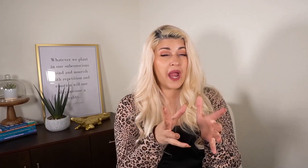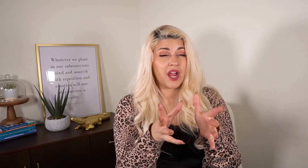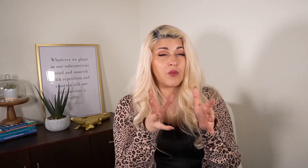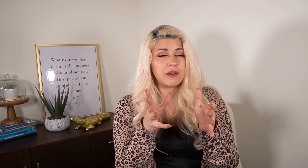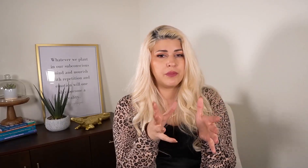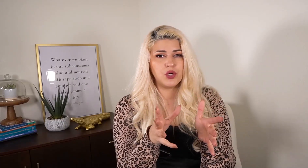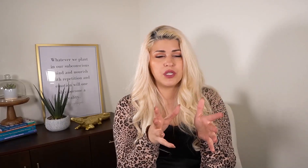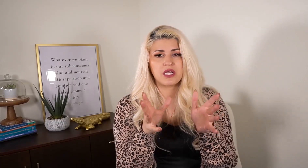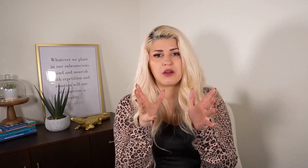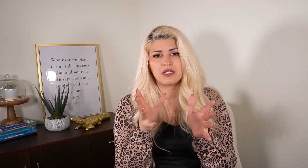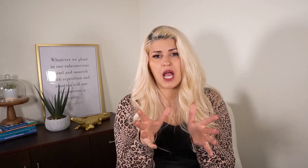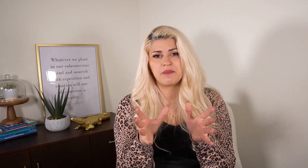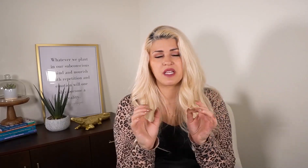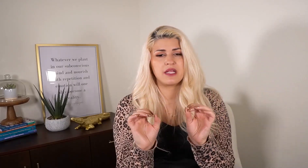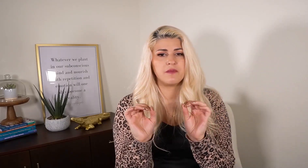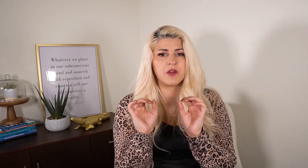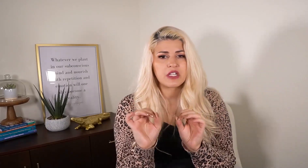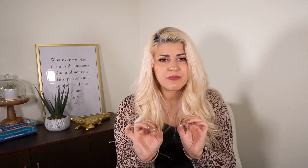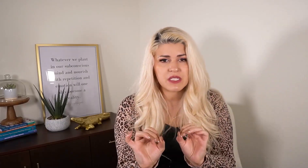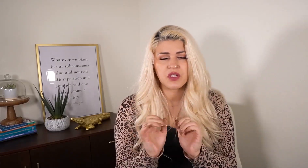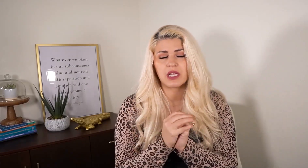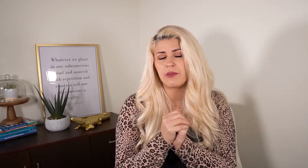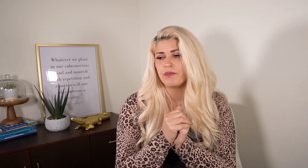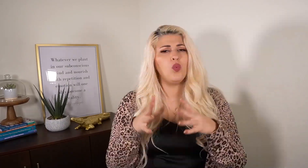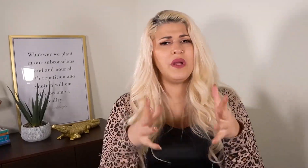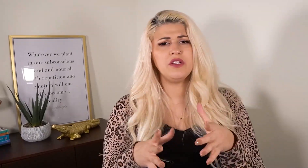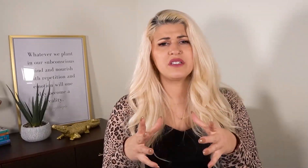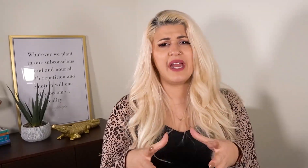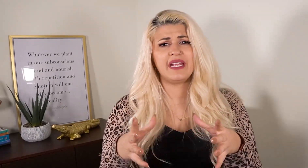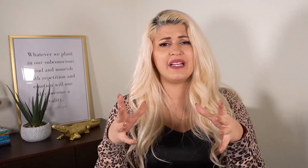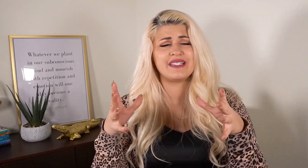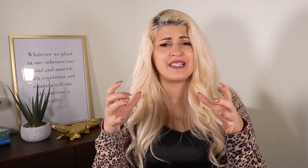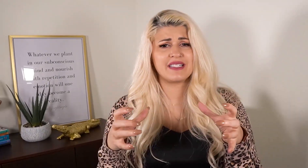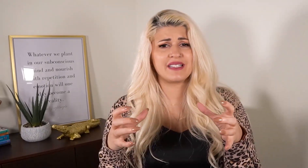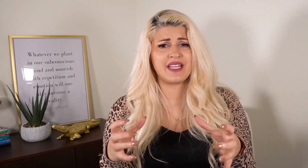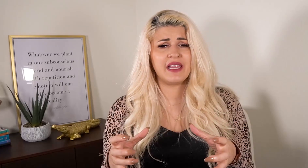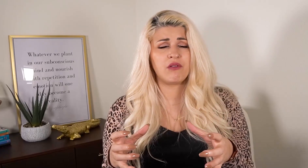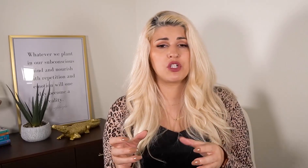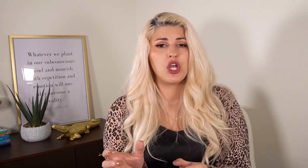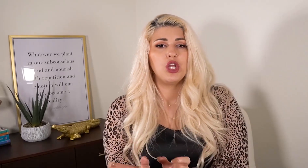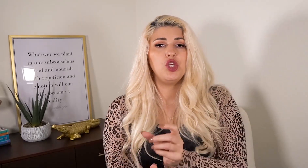where we put our time signs very specifically. When you're signing a sentence in sign language,